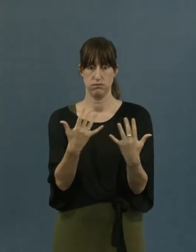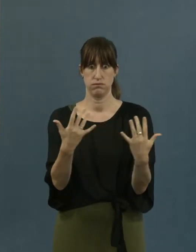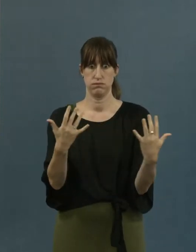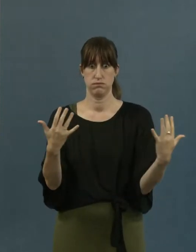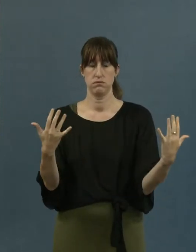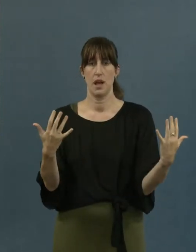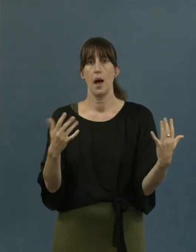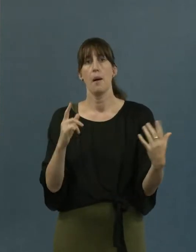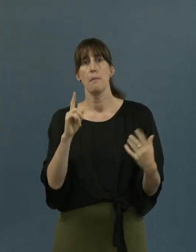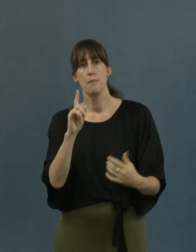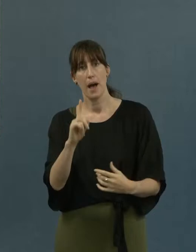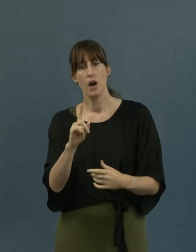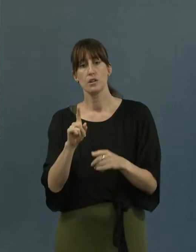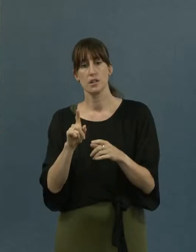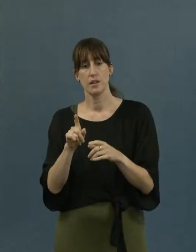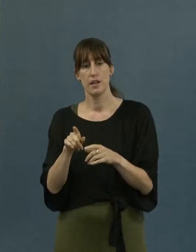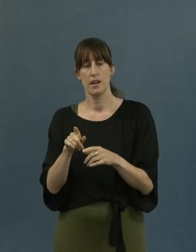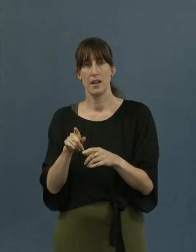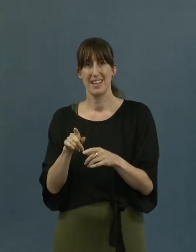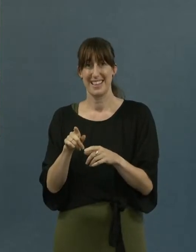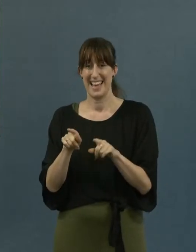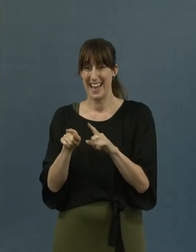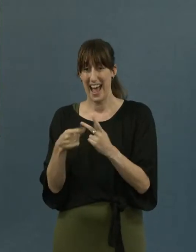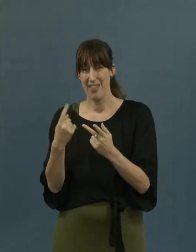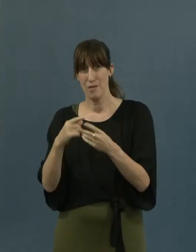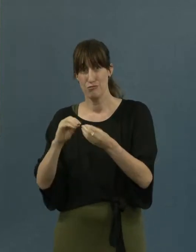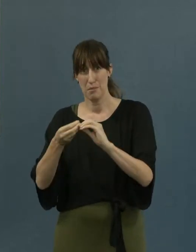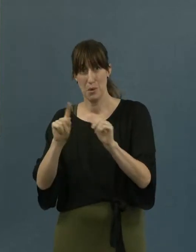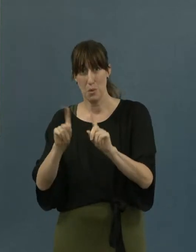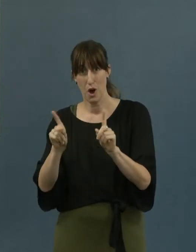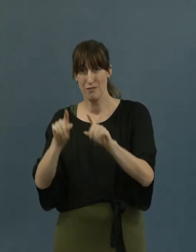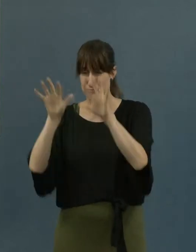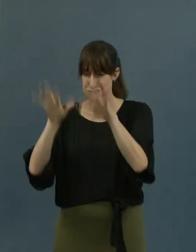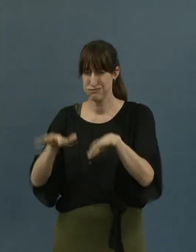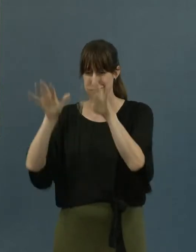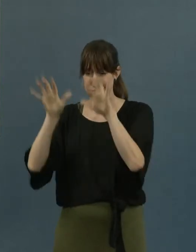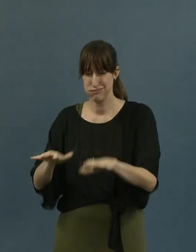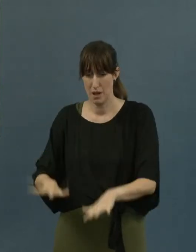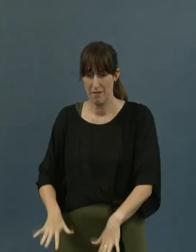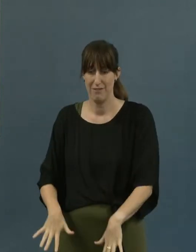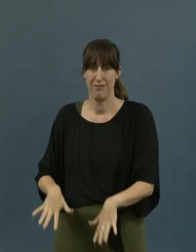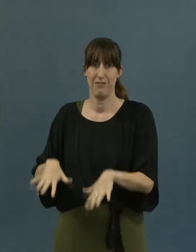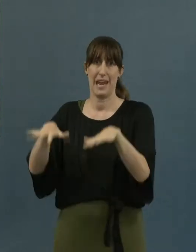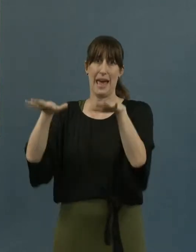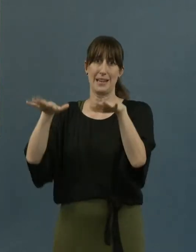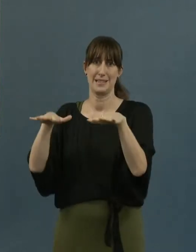the community but also the challenge of the flooding that's come with the recent